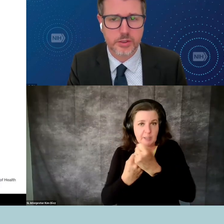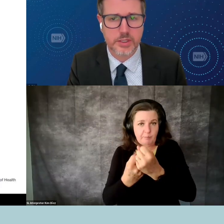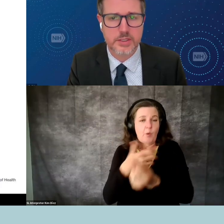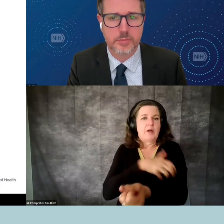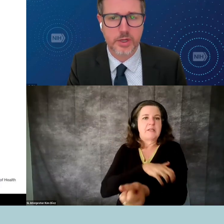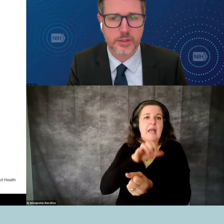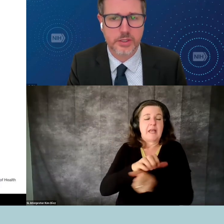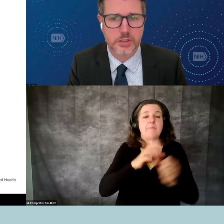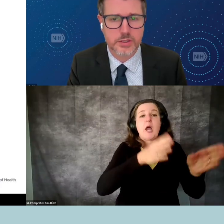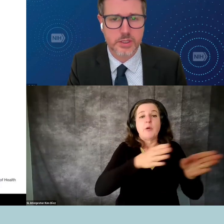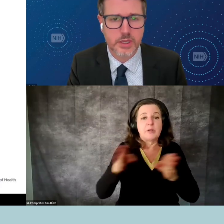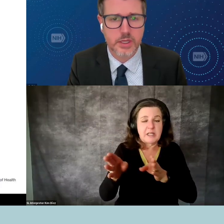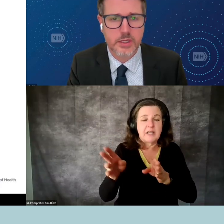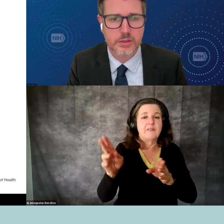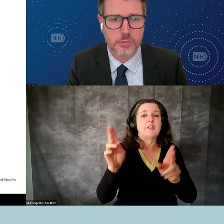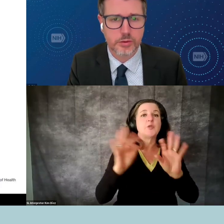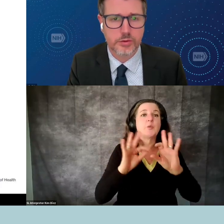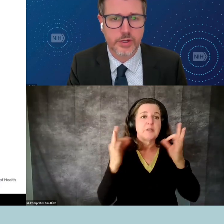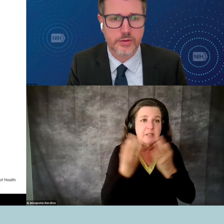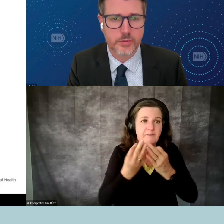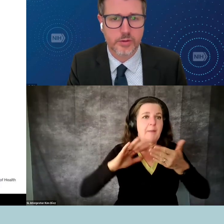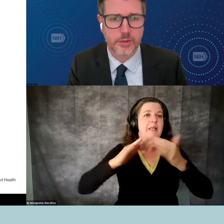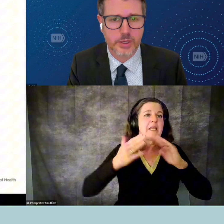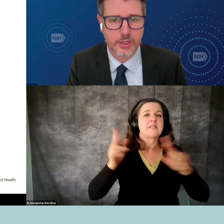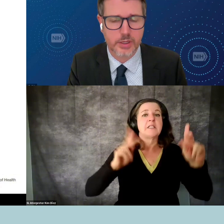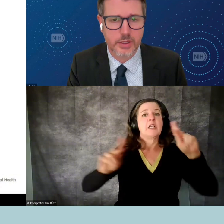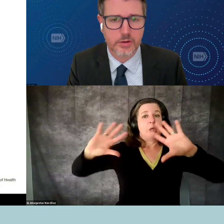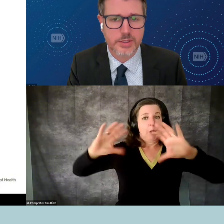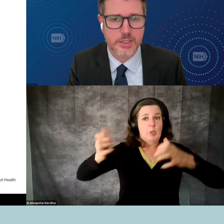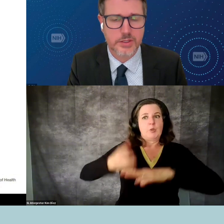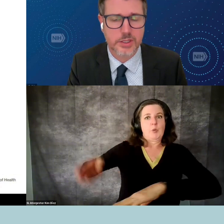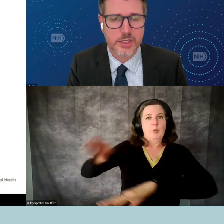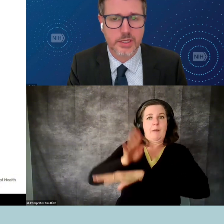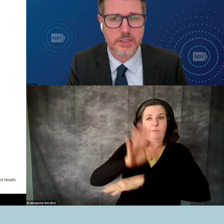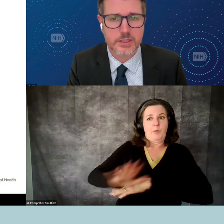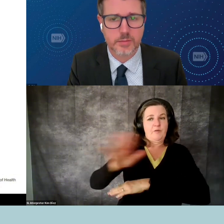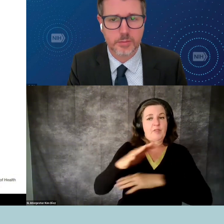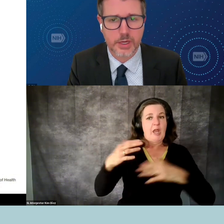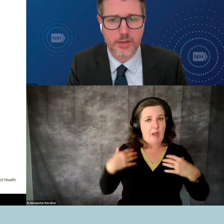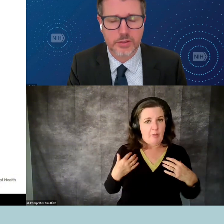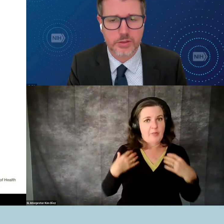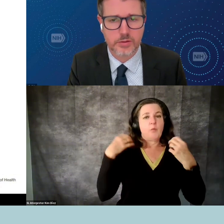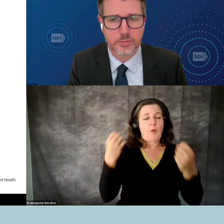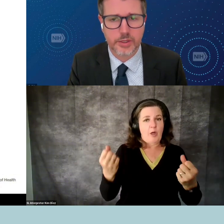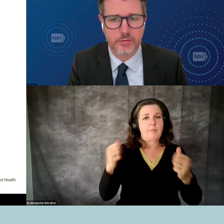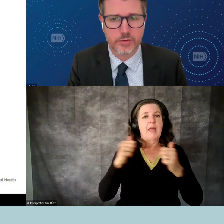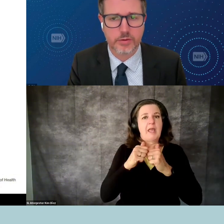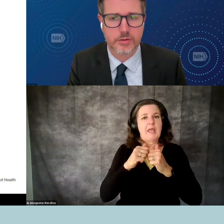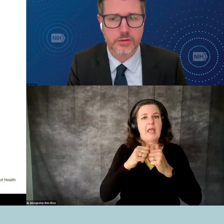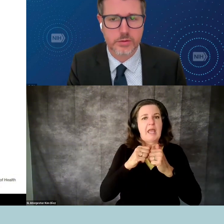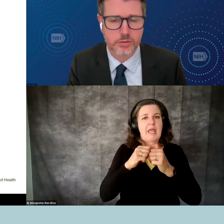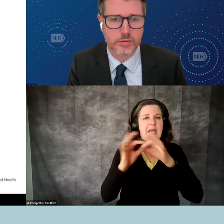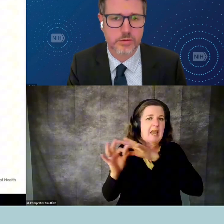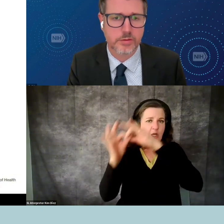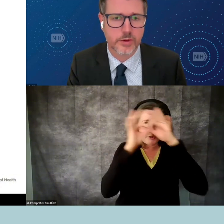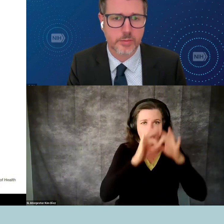communities, and populations to improve health and well-being across interconnected biological, behavioral, social, cultural,